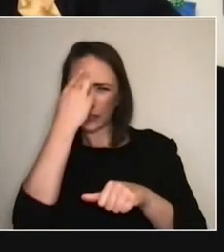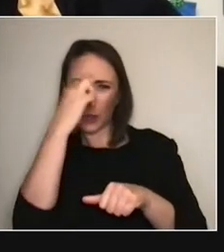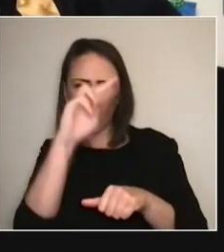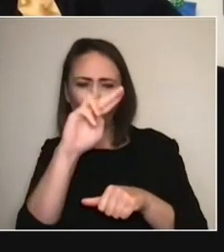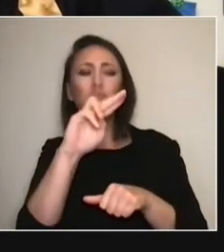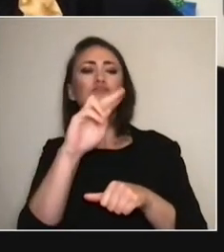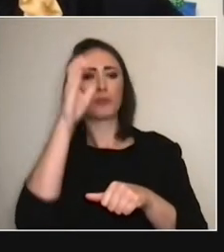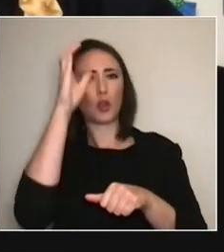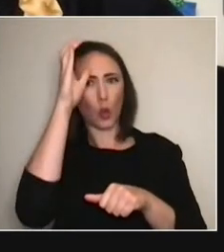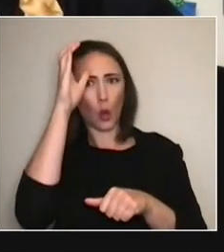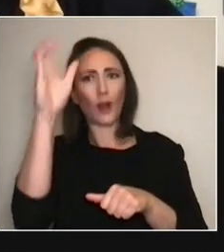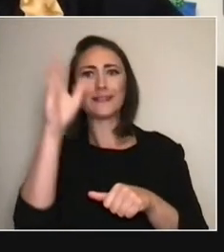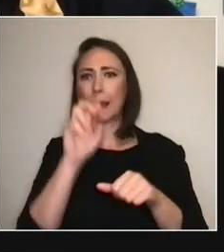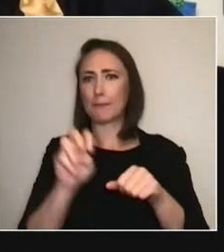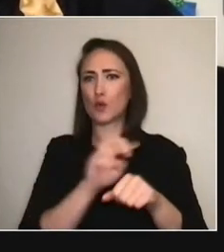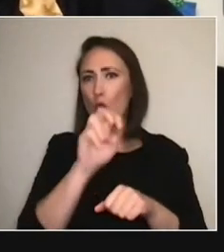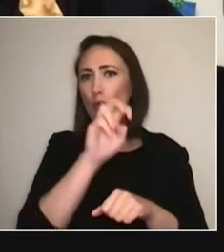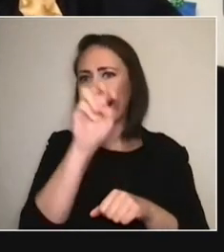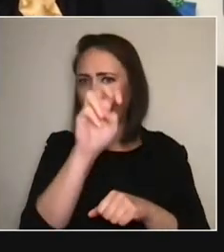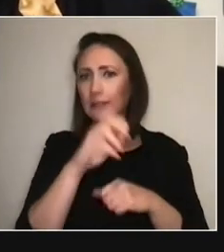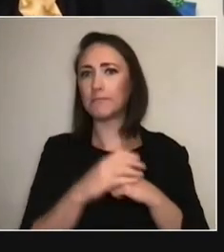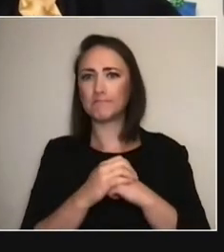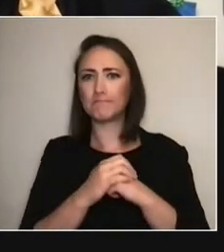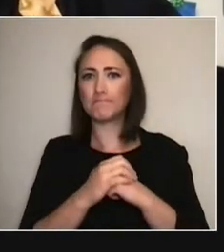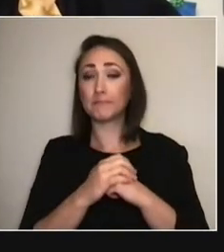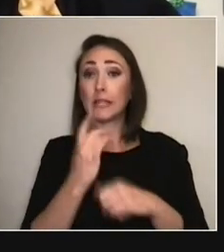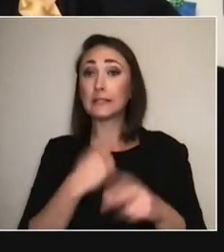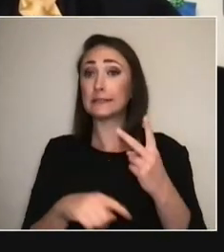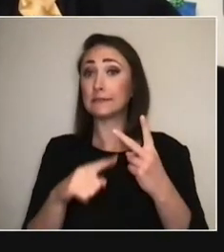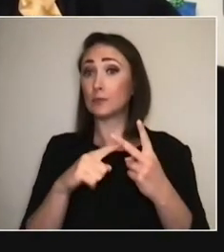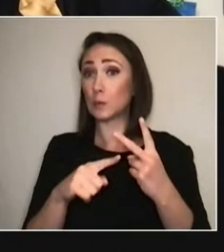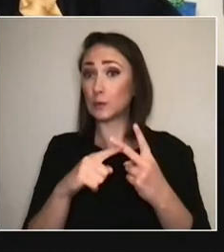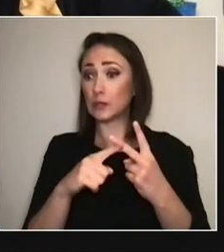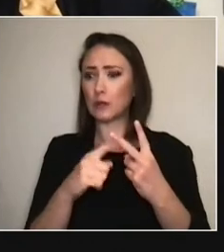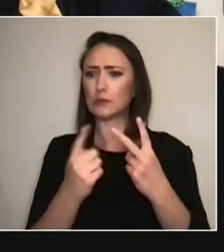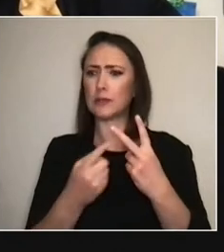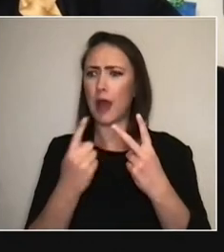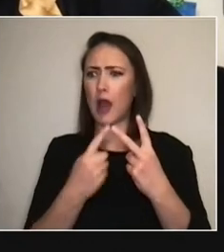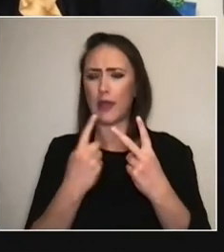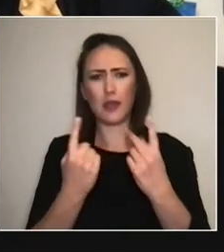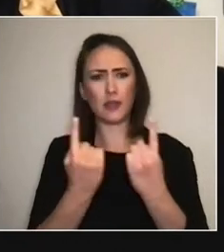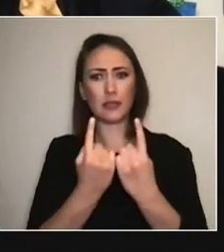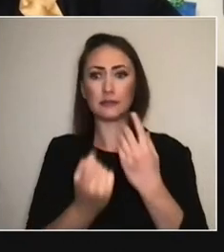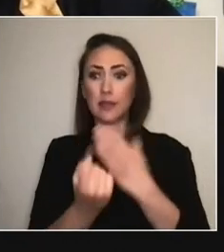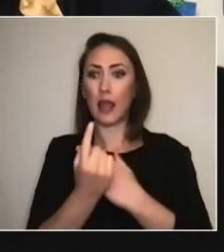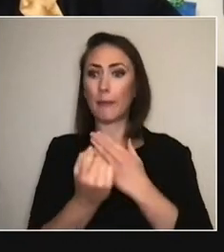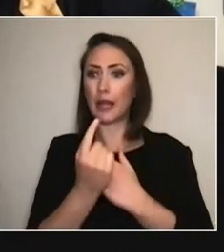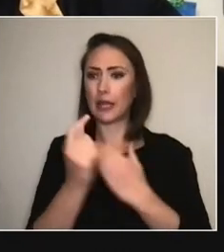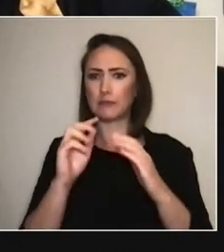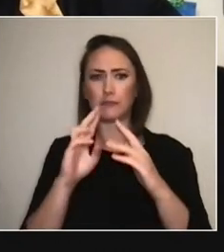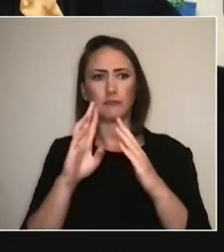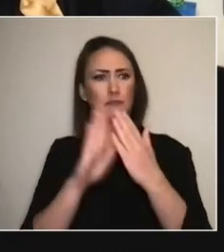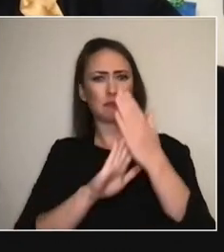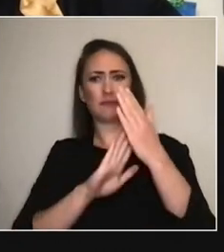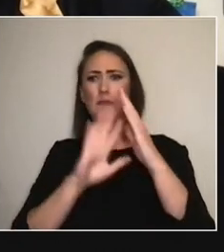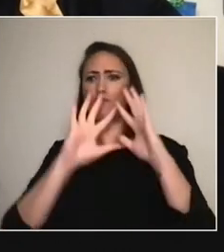around the world that also surged to the forefront. There's a great thing from Theatre Vidy in Switzerland with an artist called Ant Hampton,